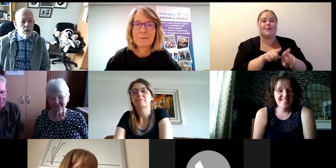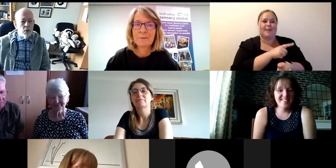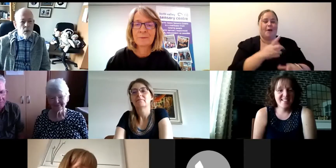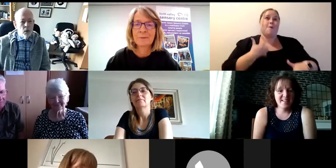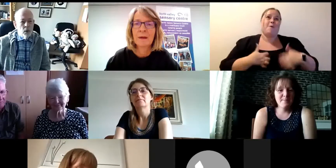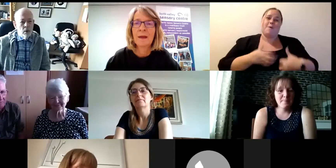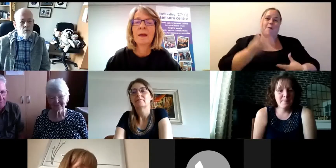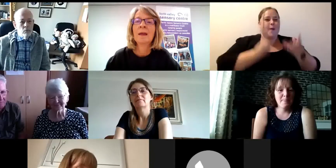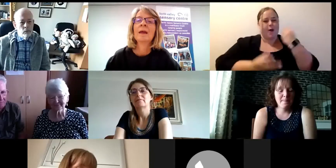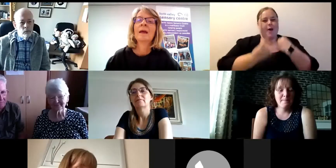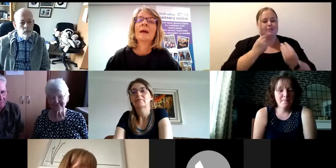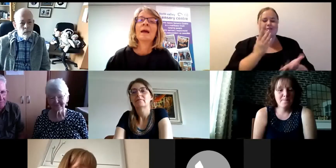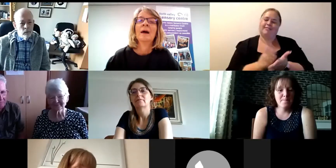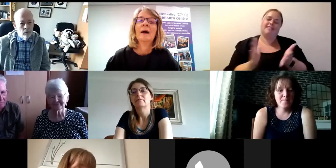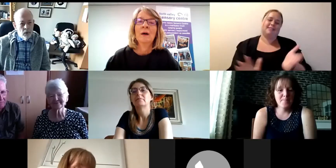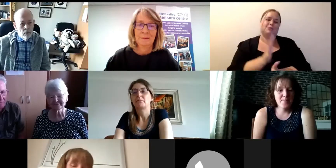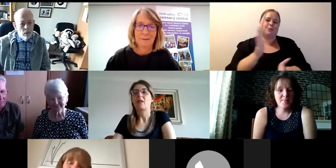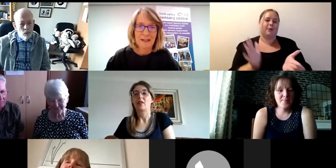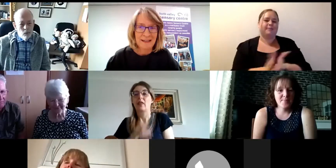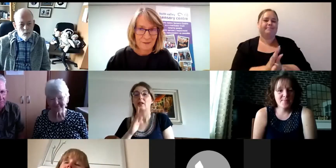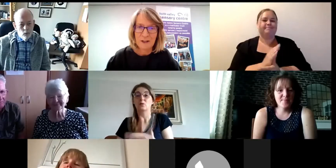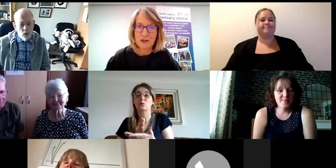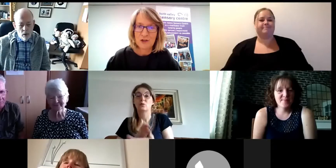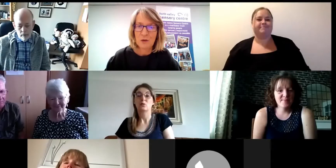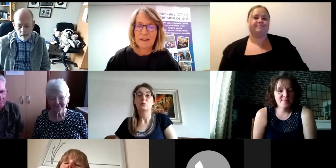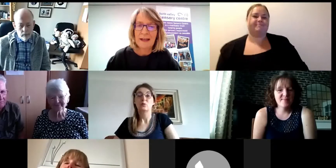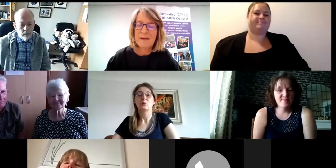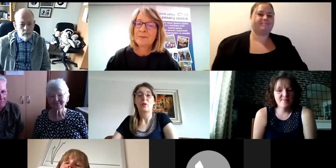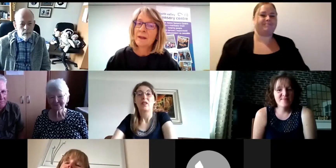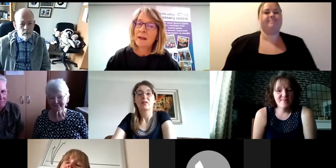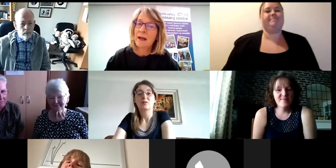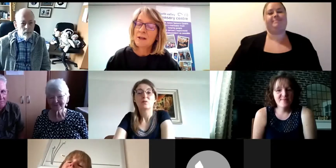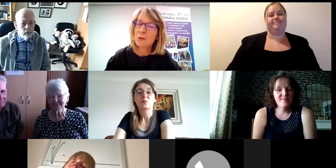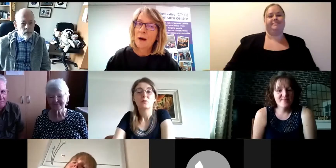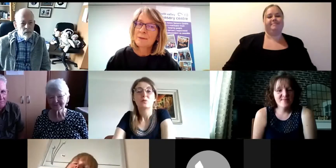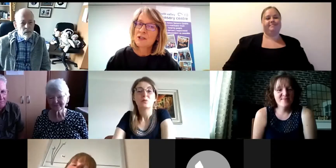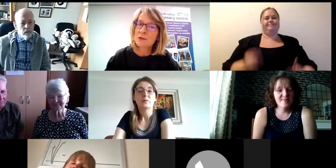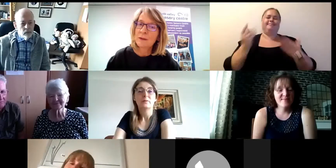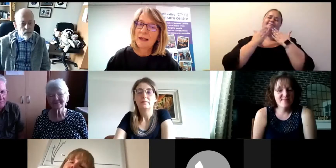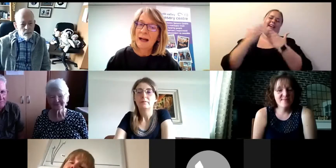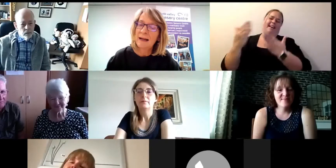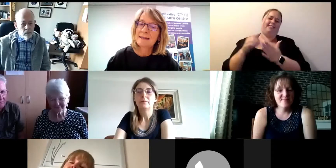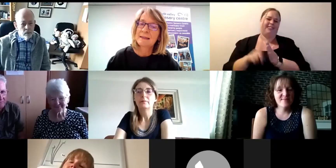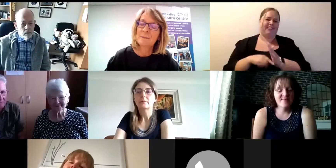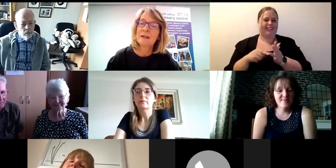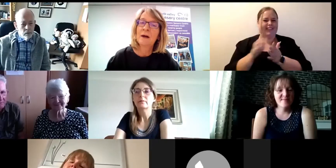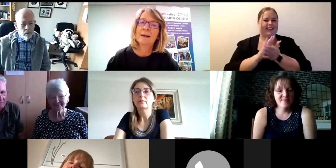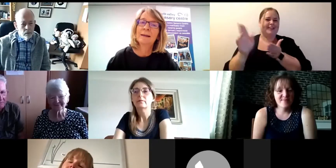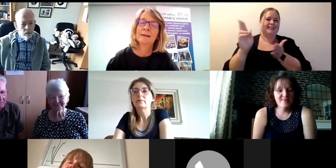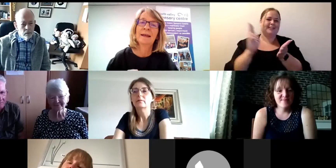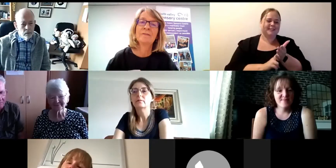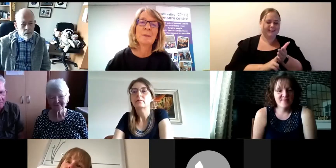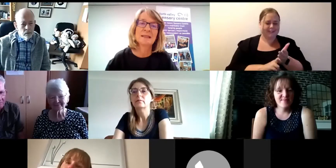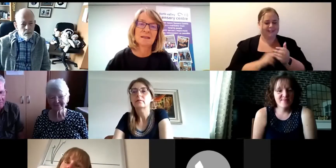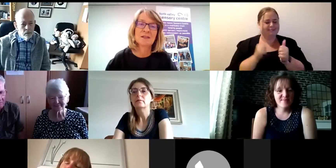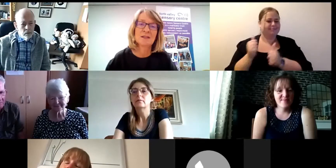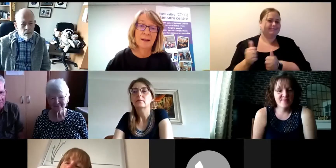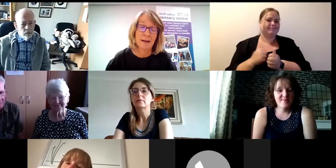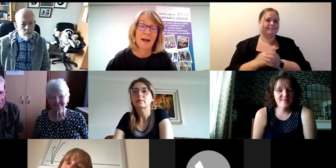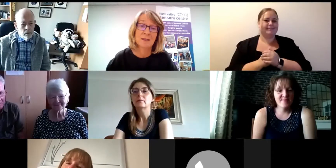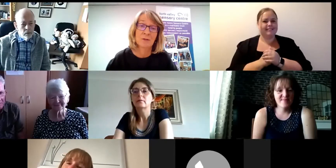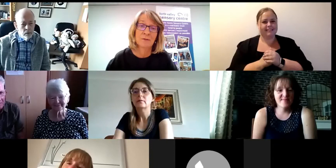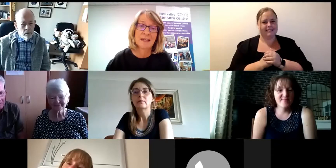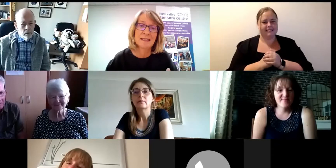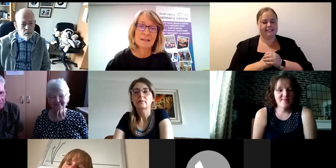Right, thank you John. So I was just going to ask, I mean everybody does have very different